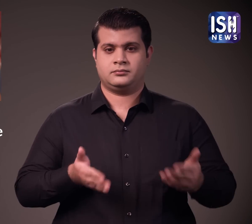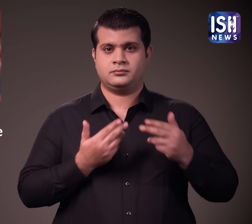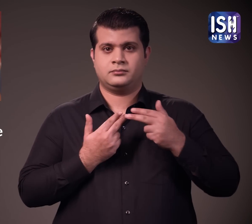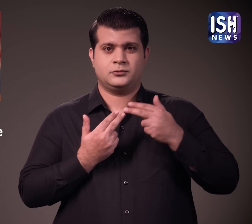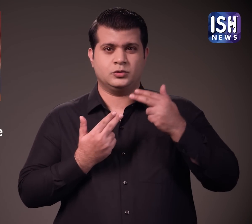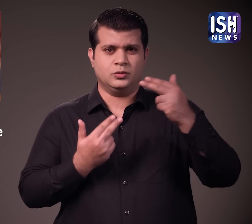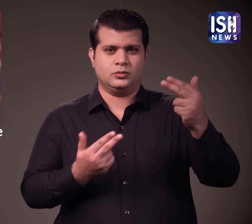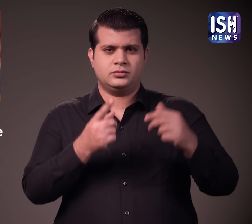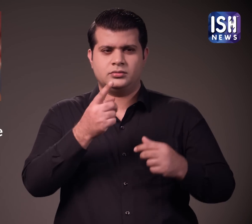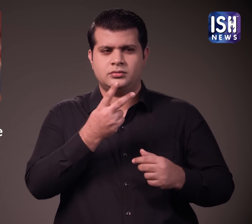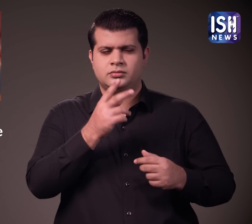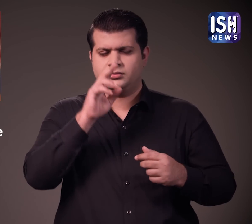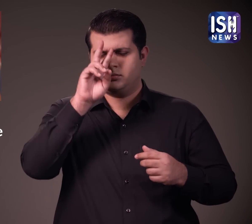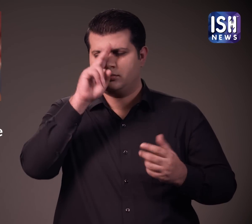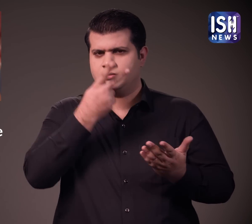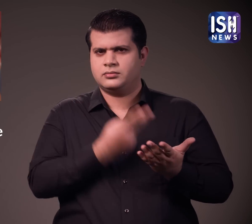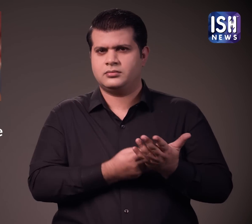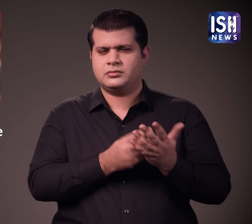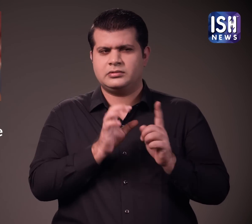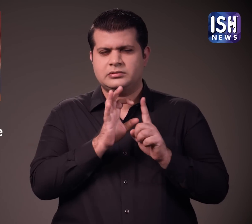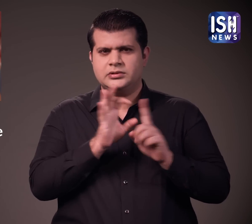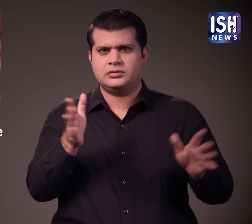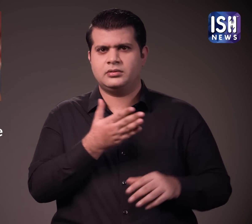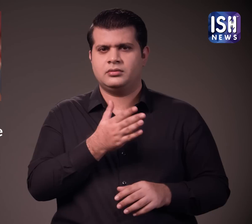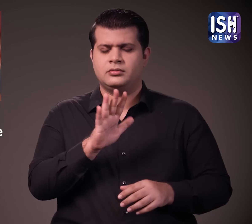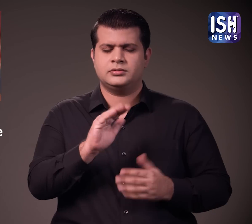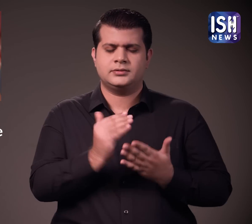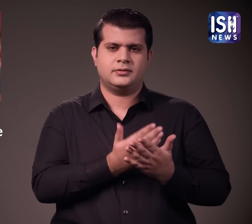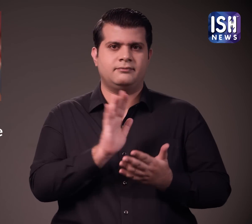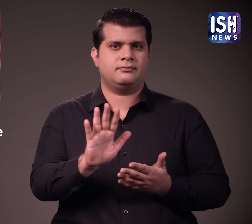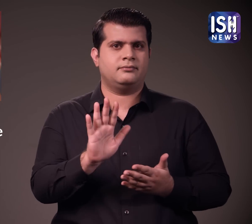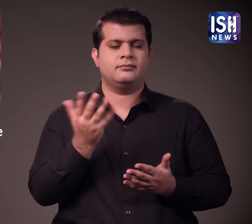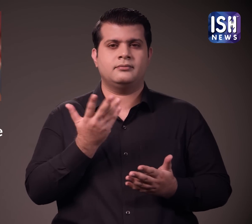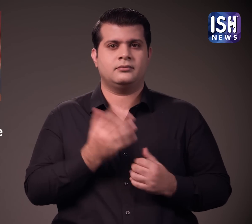I am going to tell you a dangerous incident which will shock you. However the person is safe.